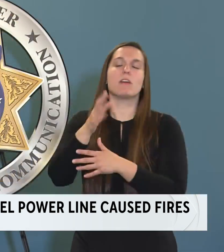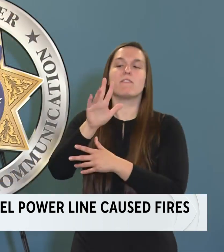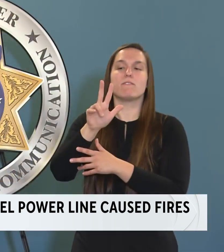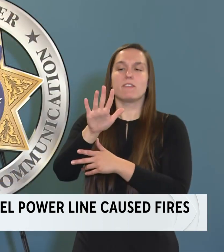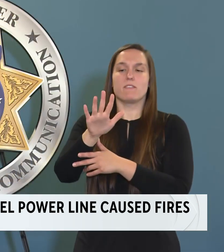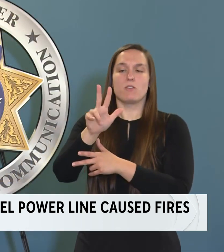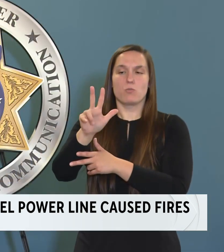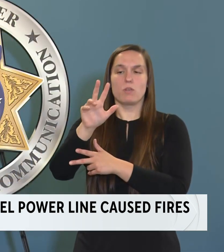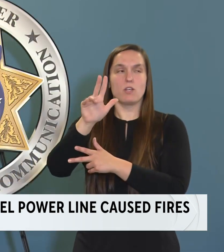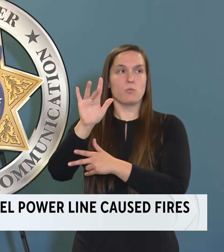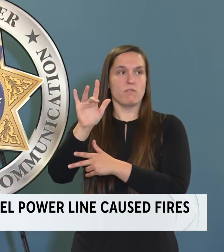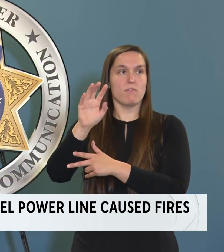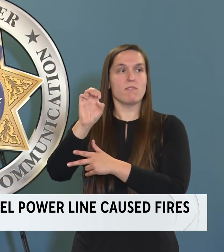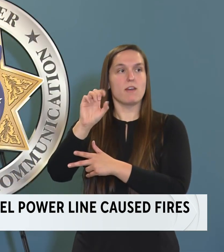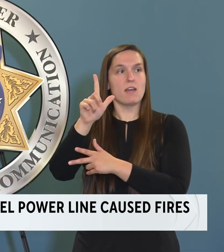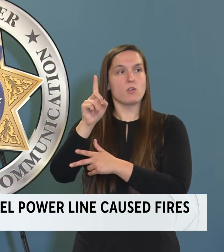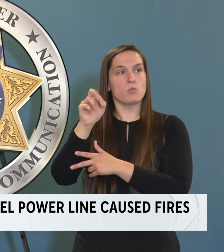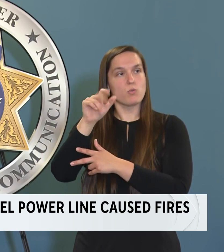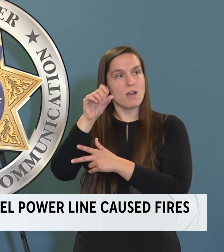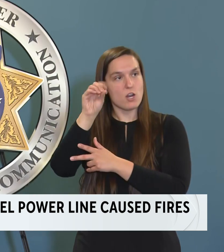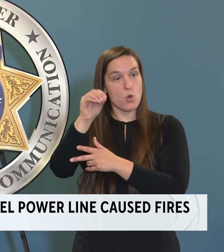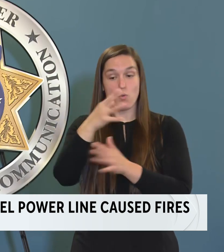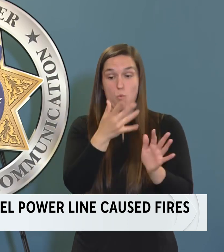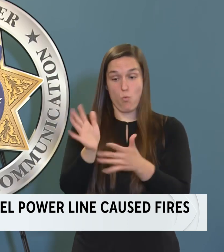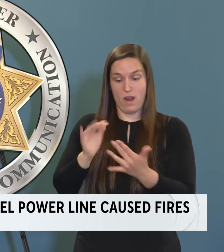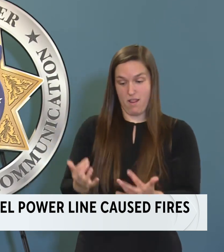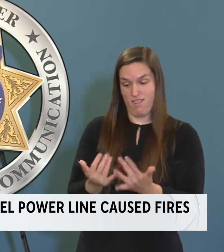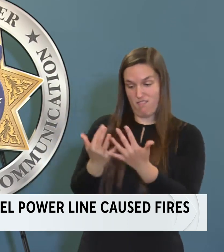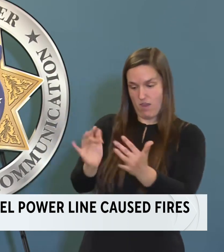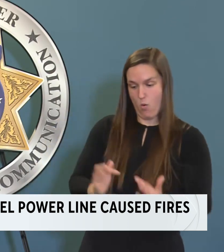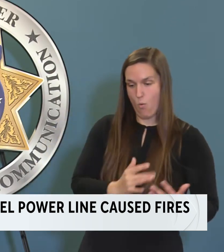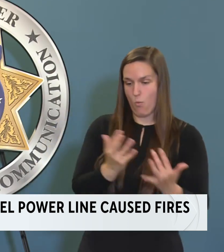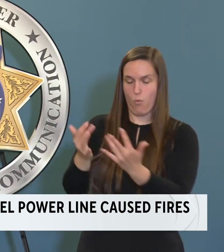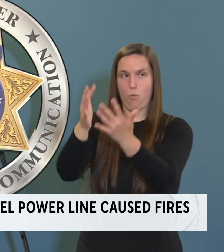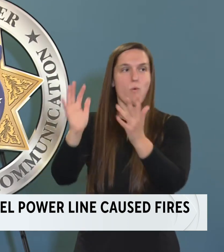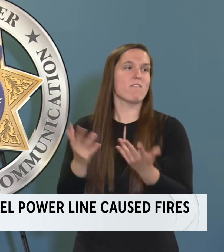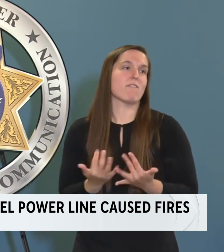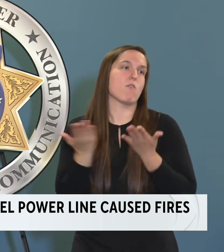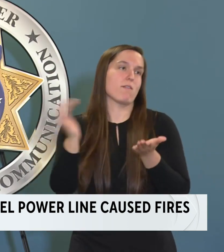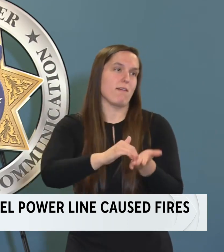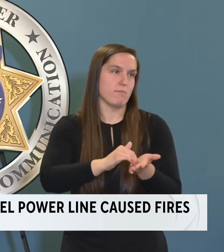DECEMBER 24th THAT HAD BEEN SET BY THE RESIDENCE AT 5325 EL